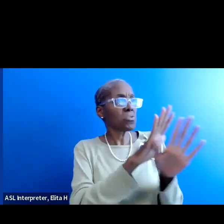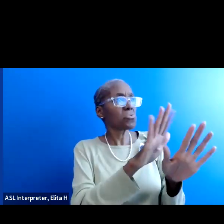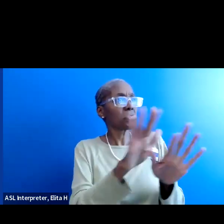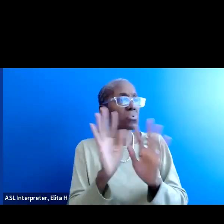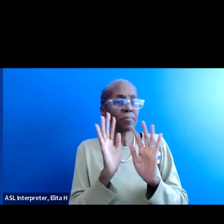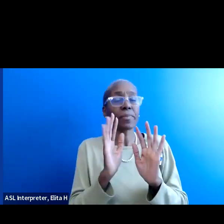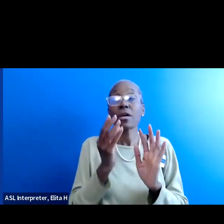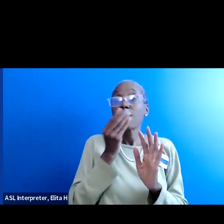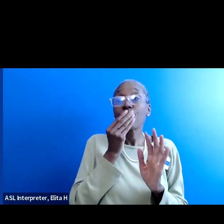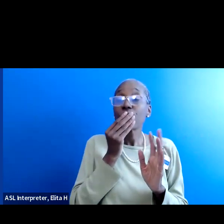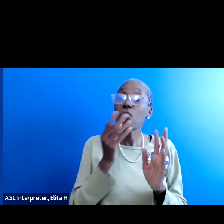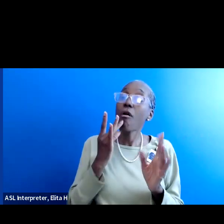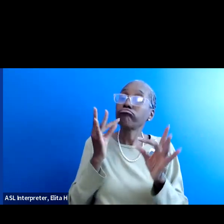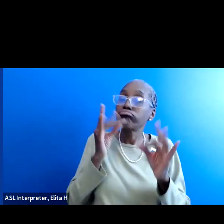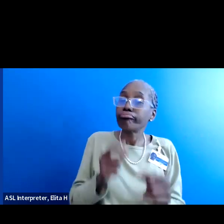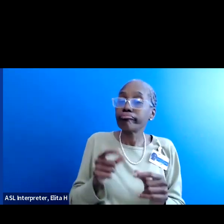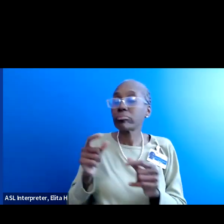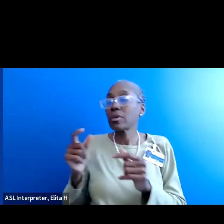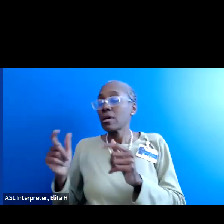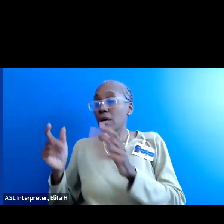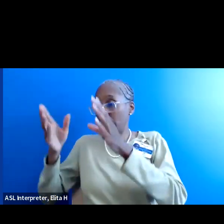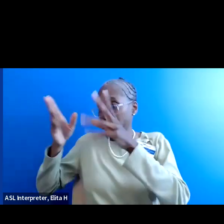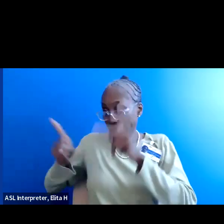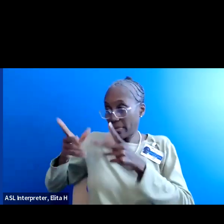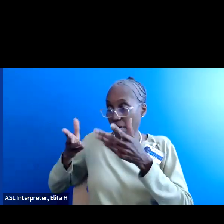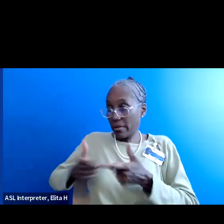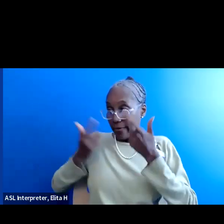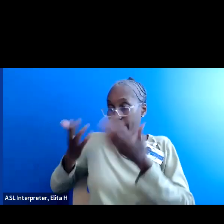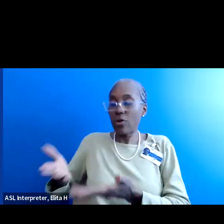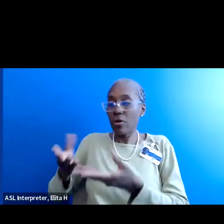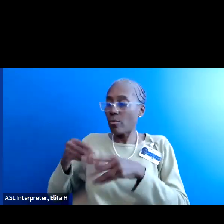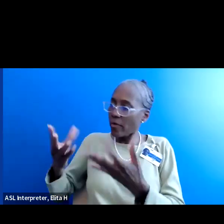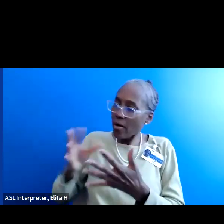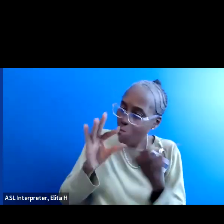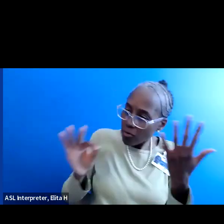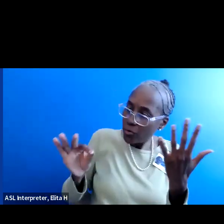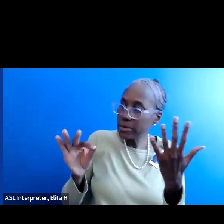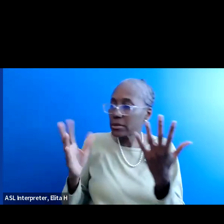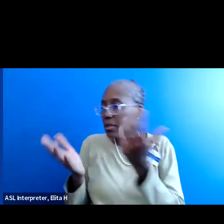Food is appetizing and residents are offered choices and offered assistance as needed.